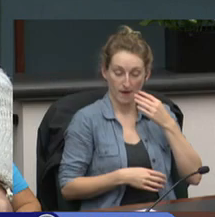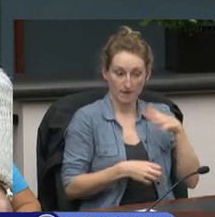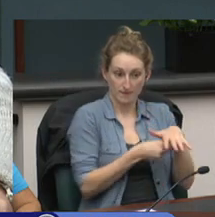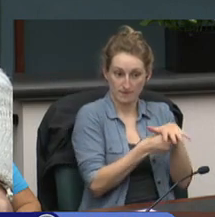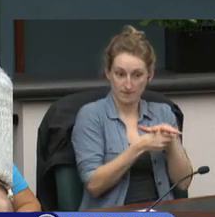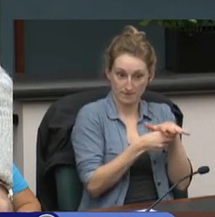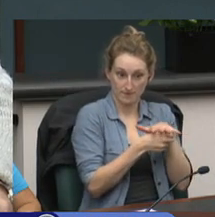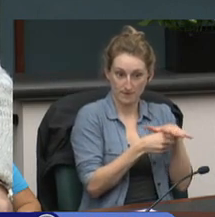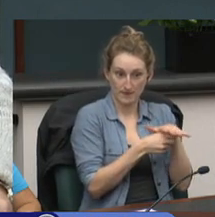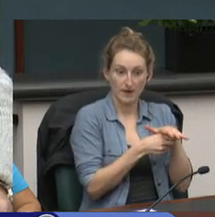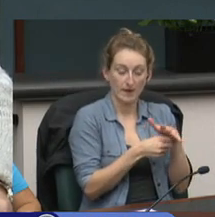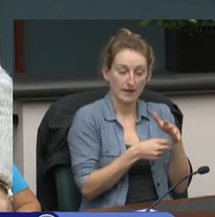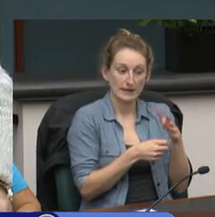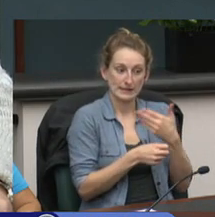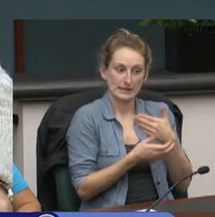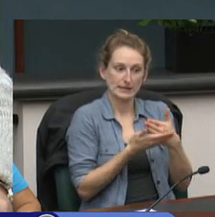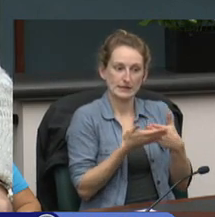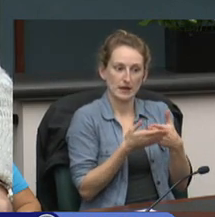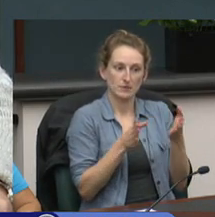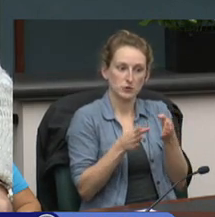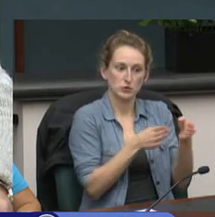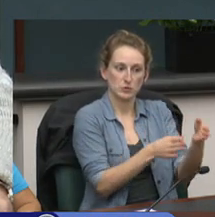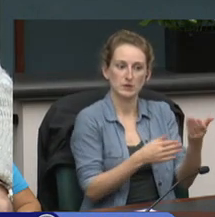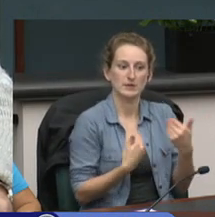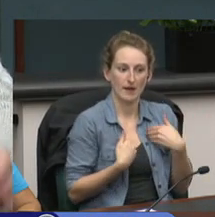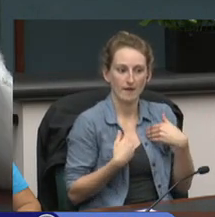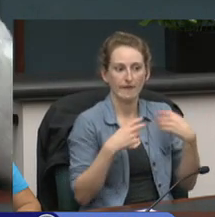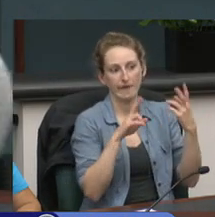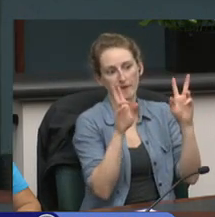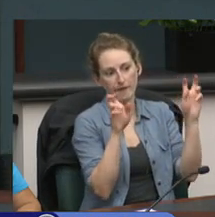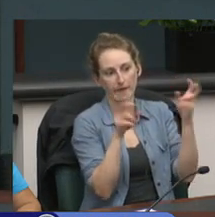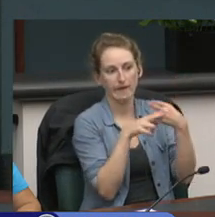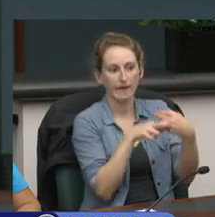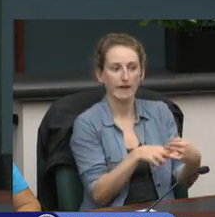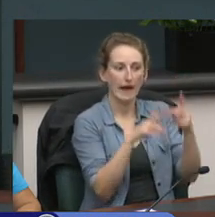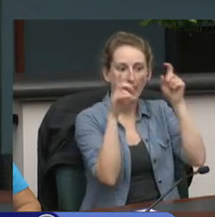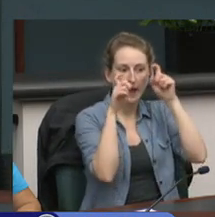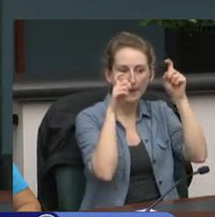eyebrows and that means like you're driving along the street and then